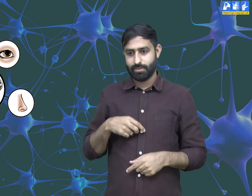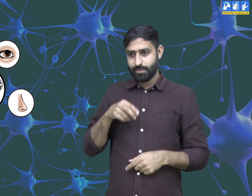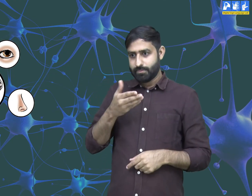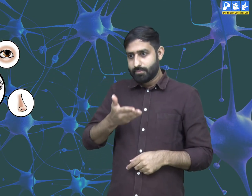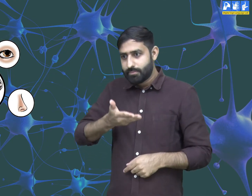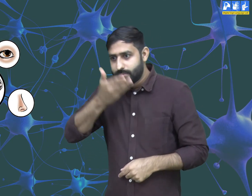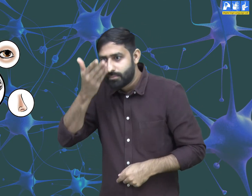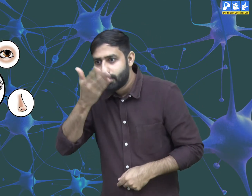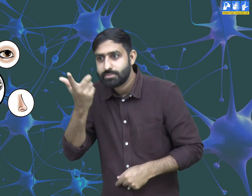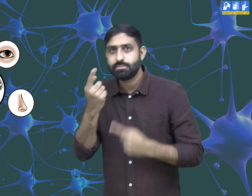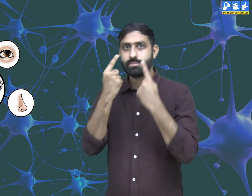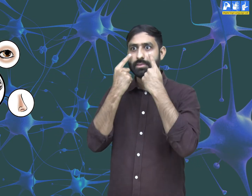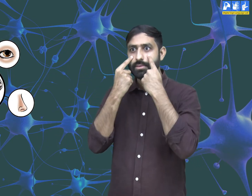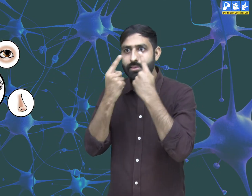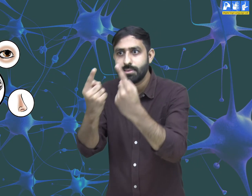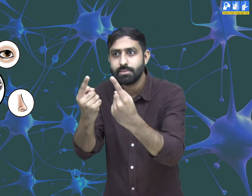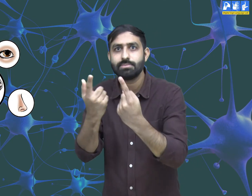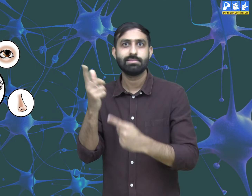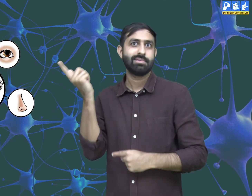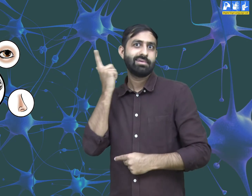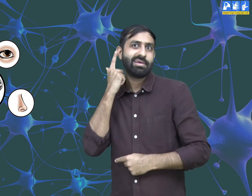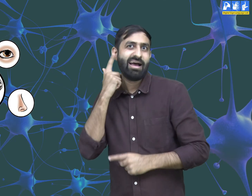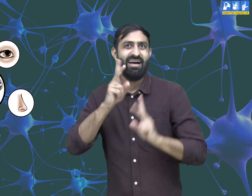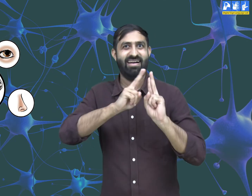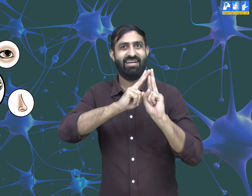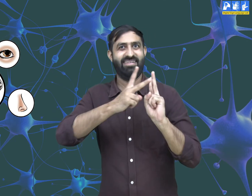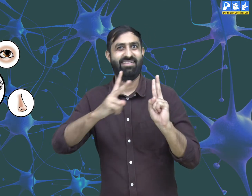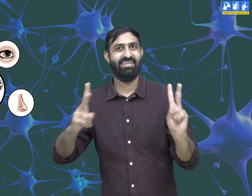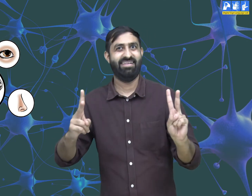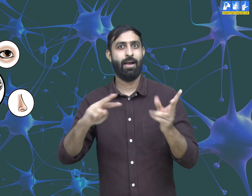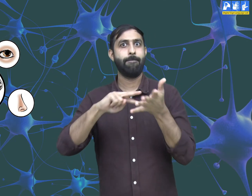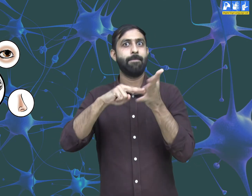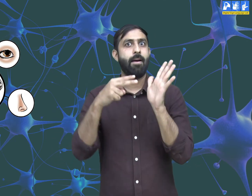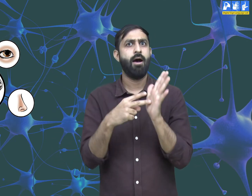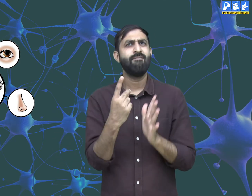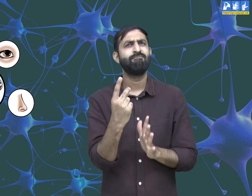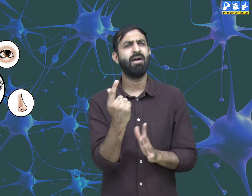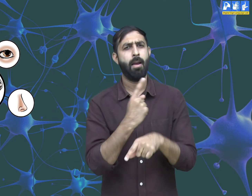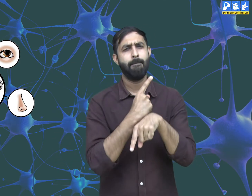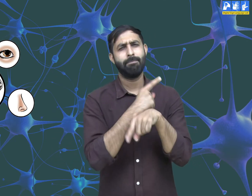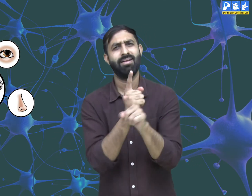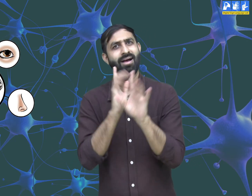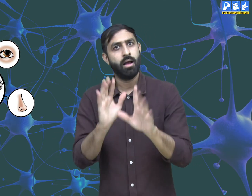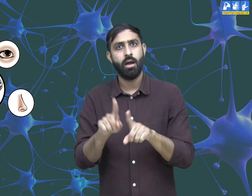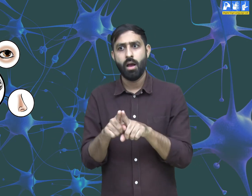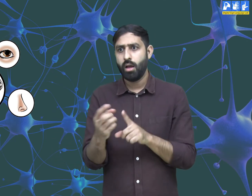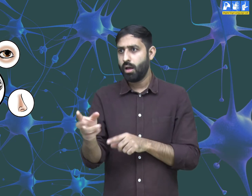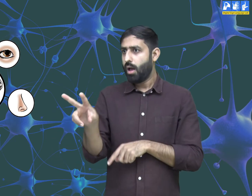Sensory organs are organs of the body that access those sensory capabilities and help us become